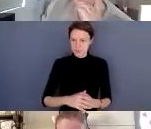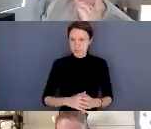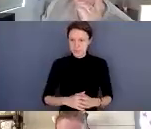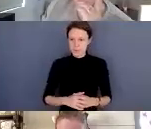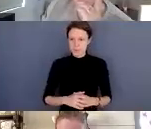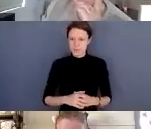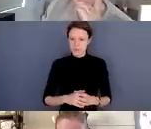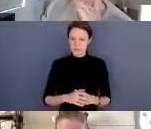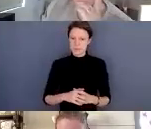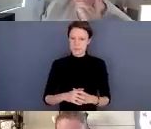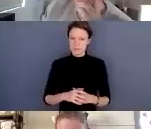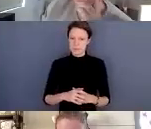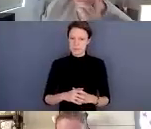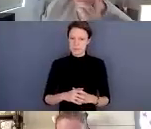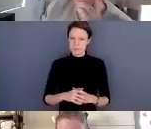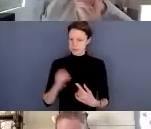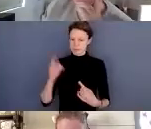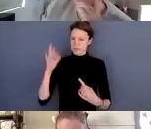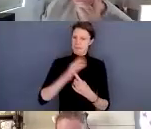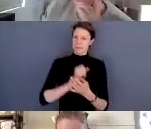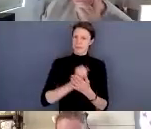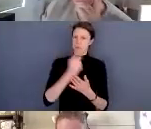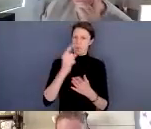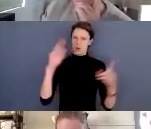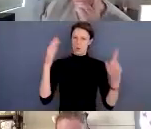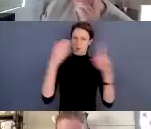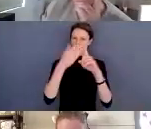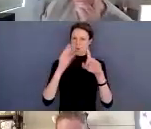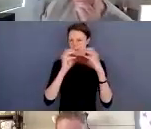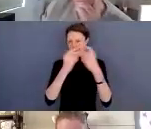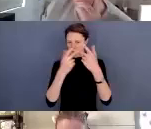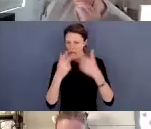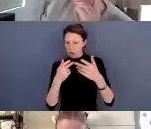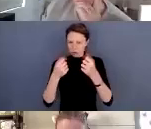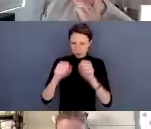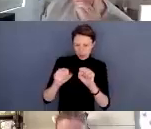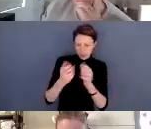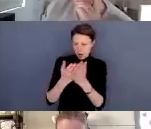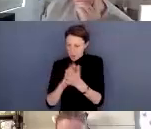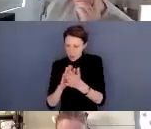really and everything else sits under that. All the nitty-gritty, all the tactics what we want you